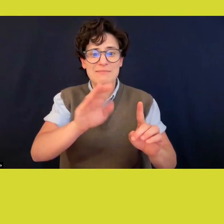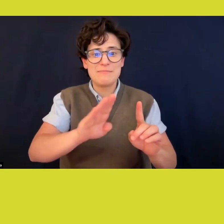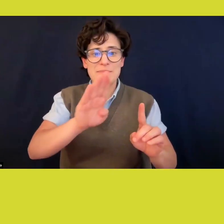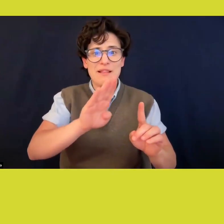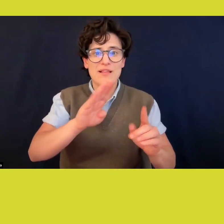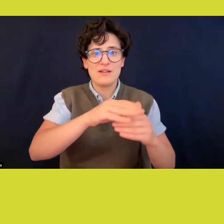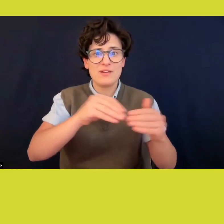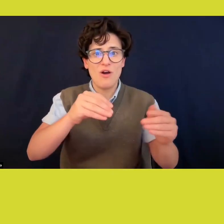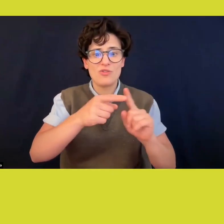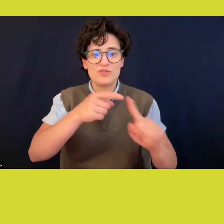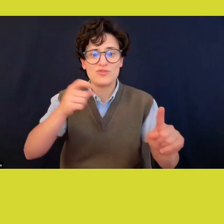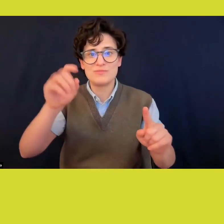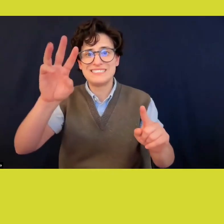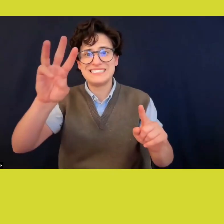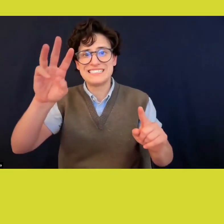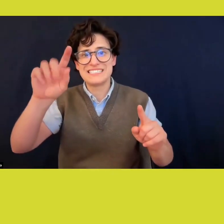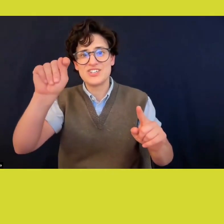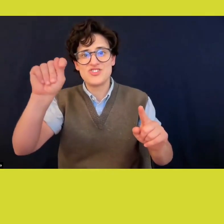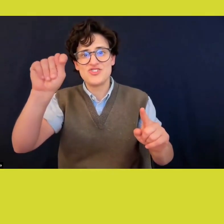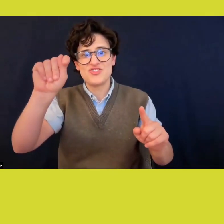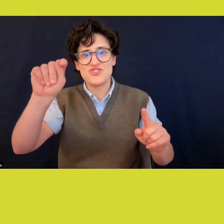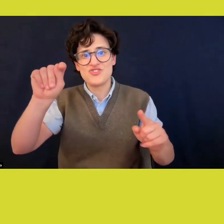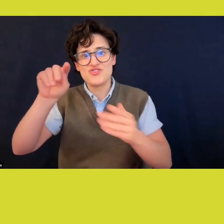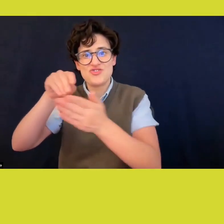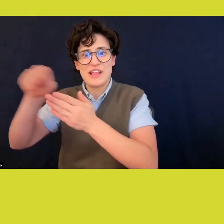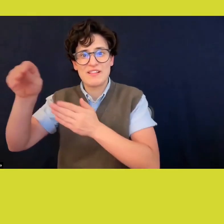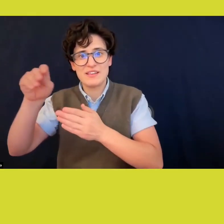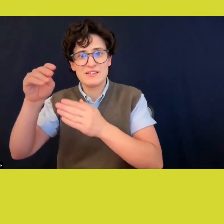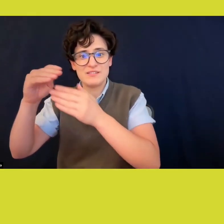We are investing 0.8% in homelessness.